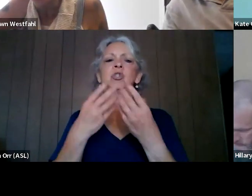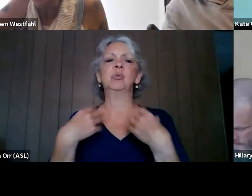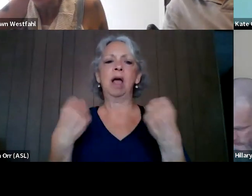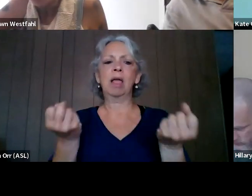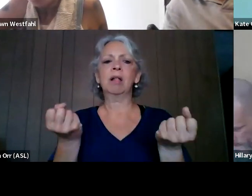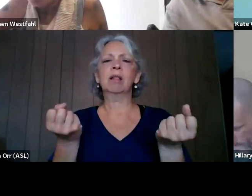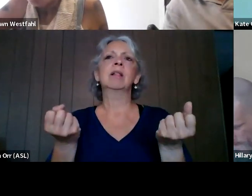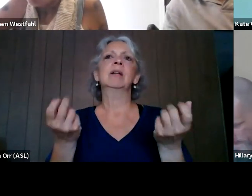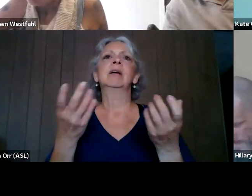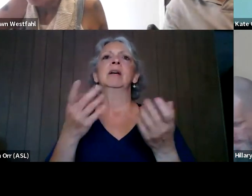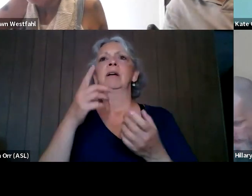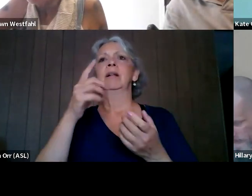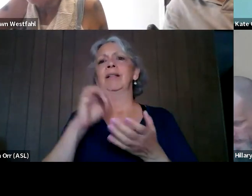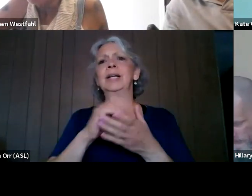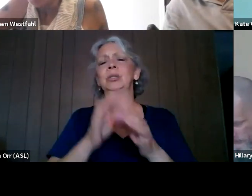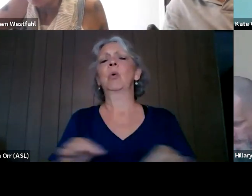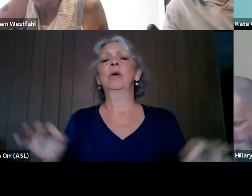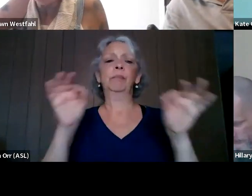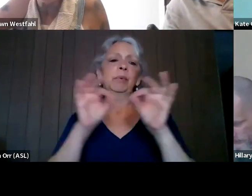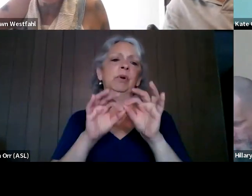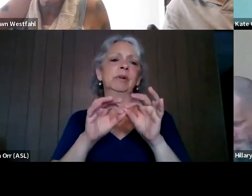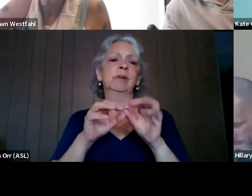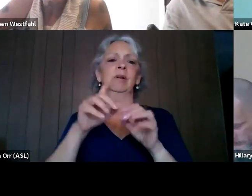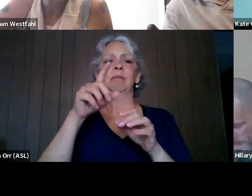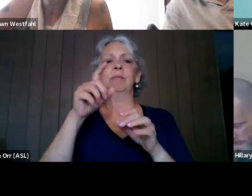because it's how we're staying alive right now.